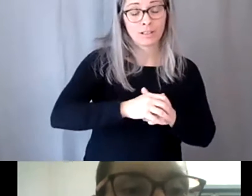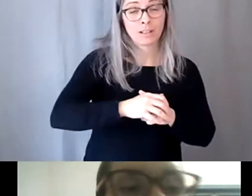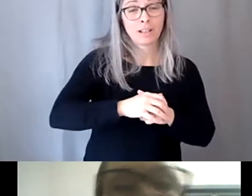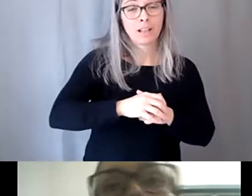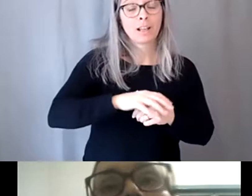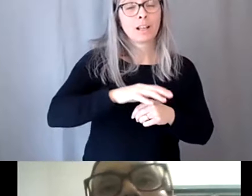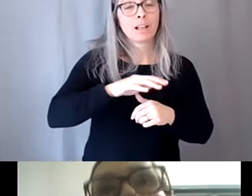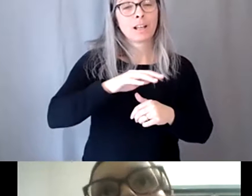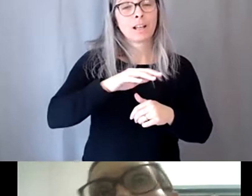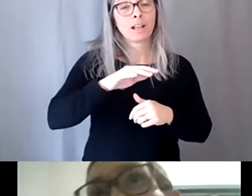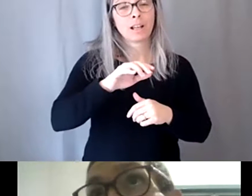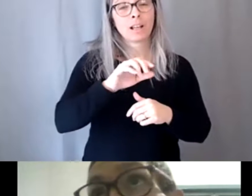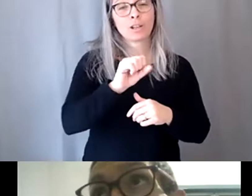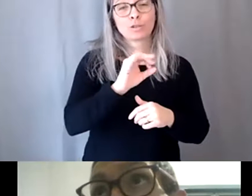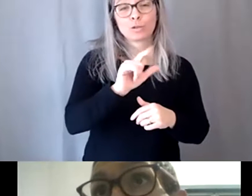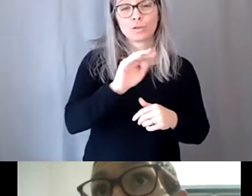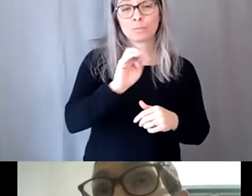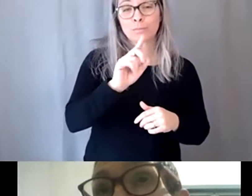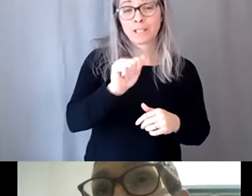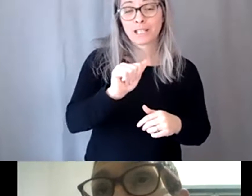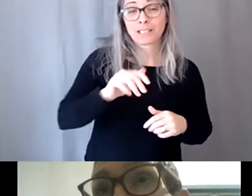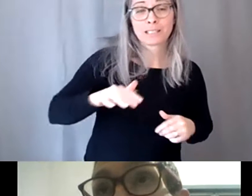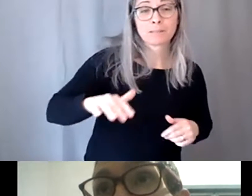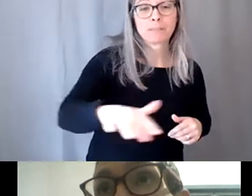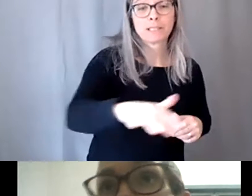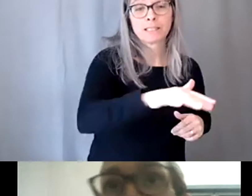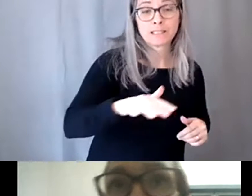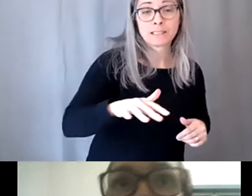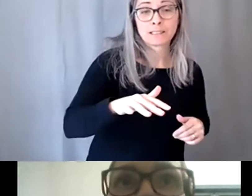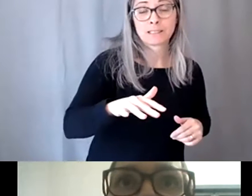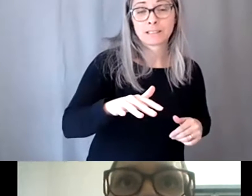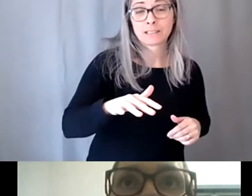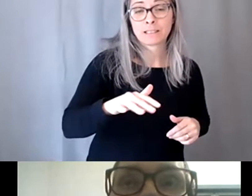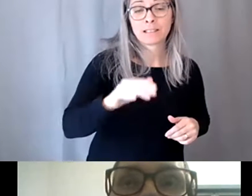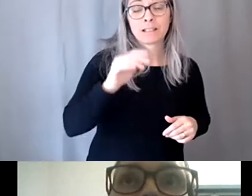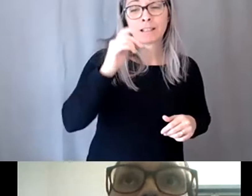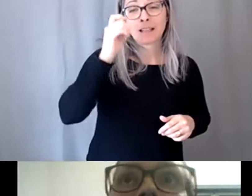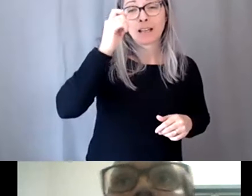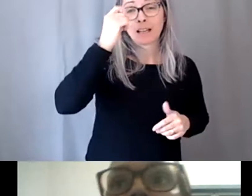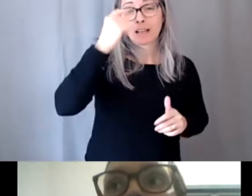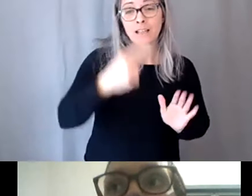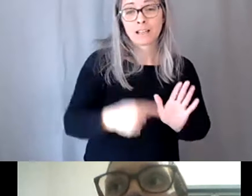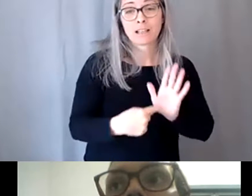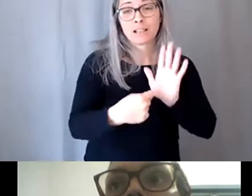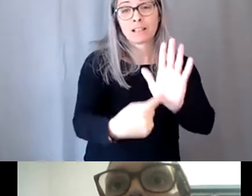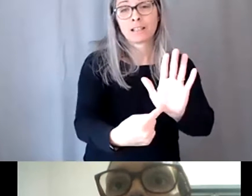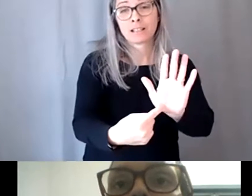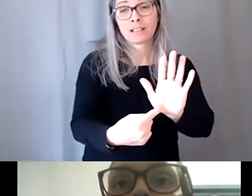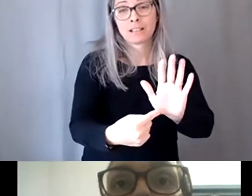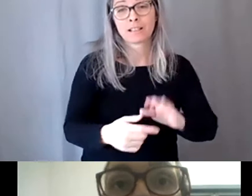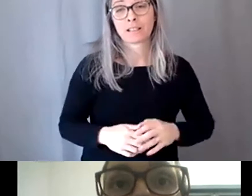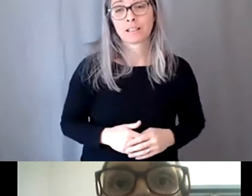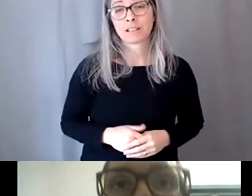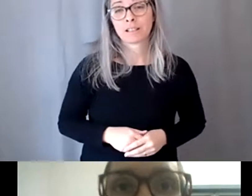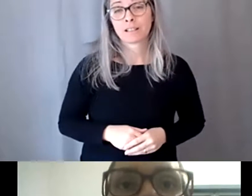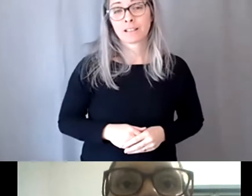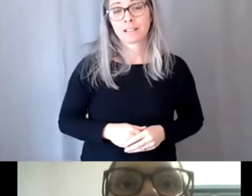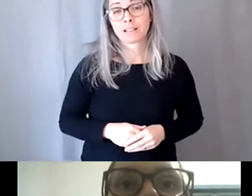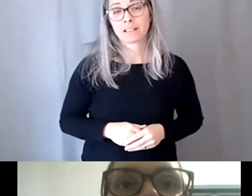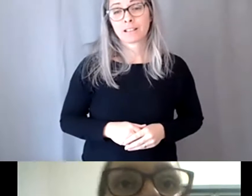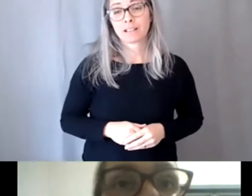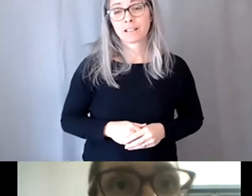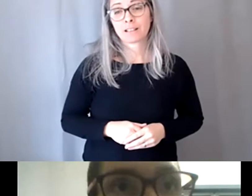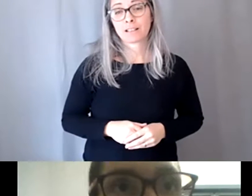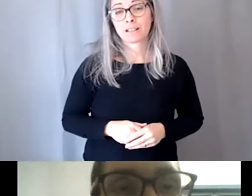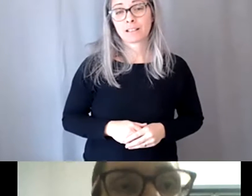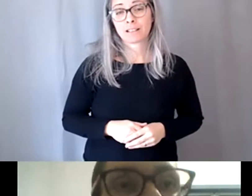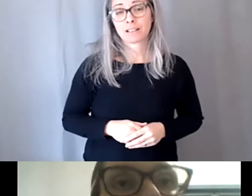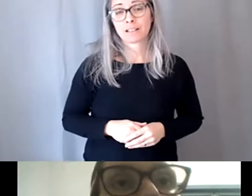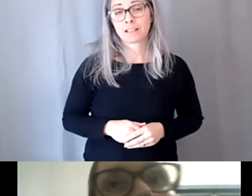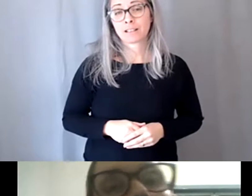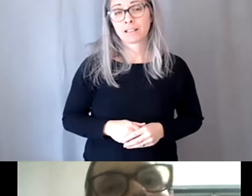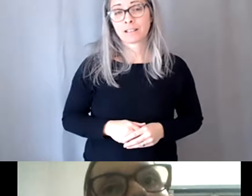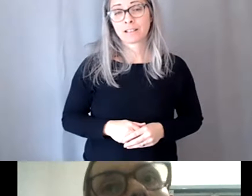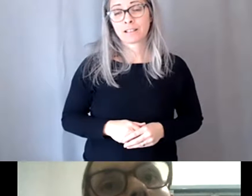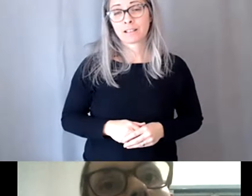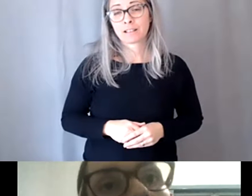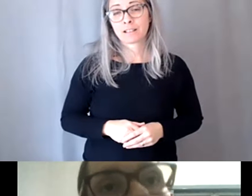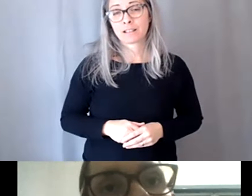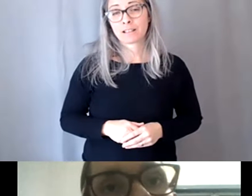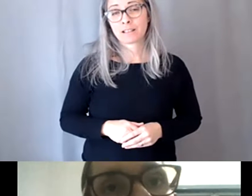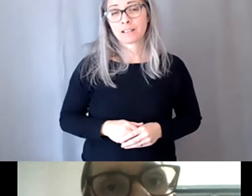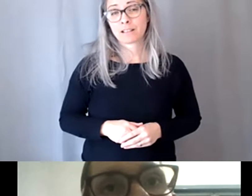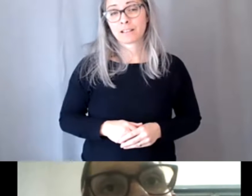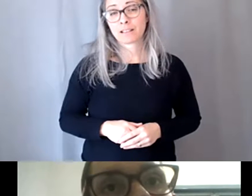principally in the ways that this index work